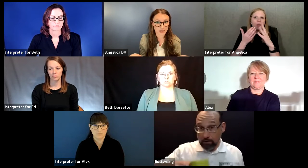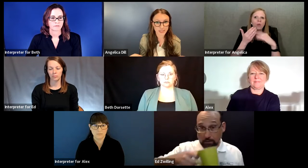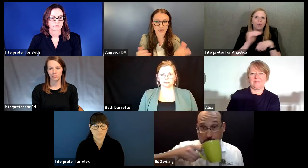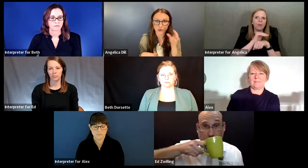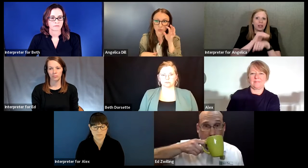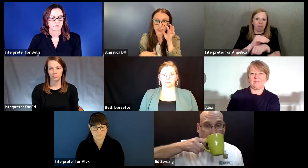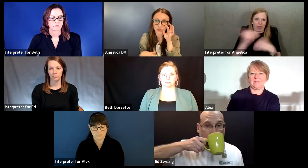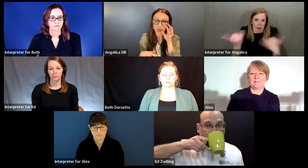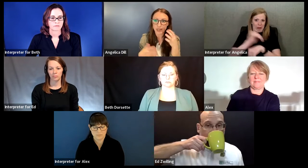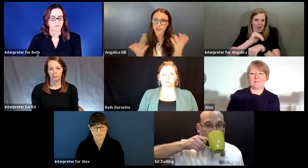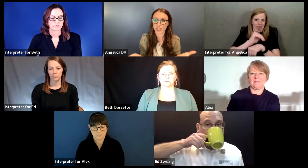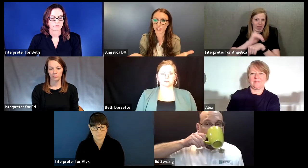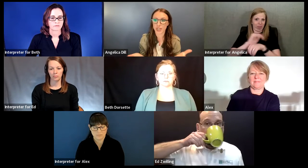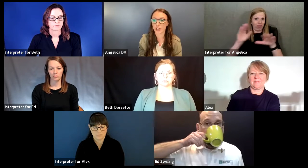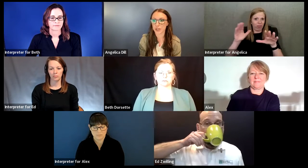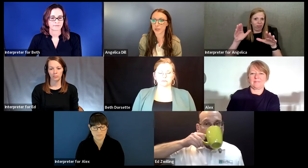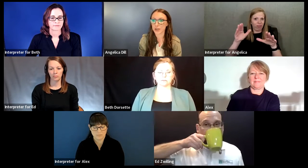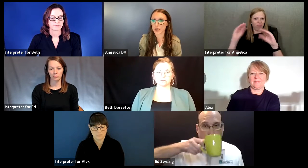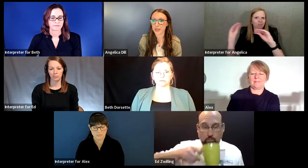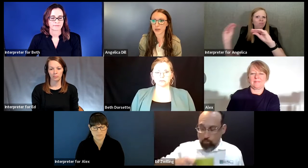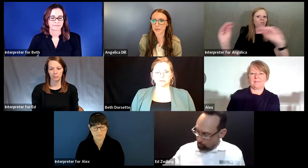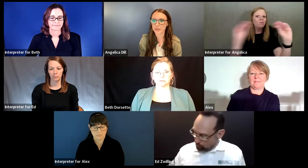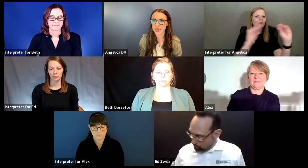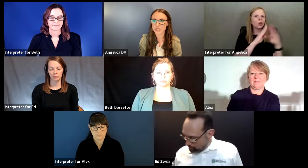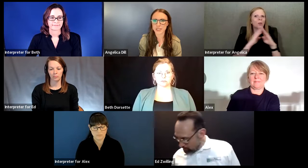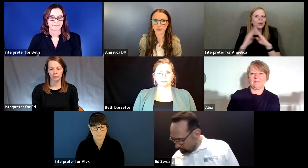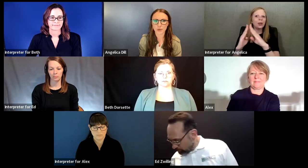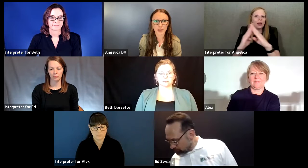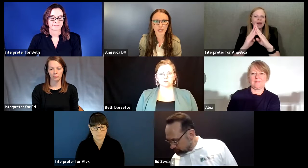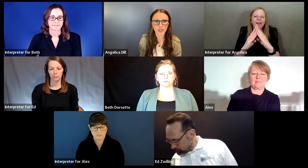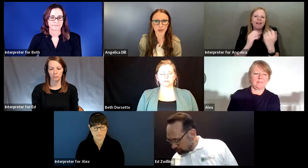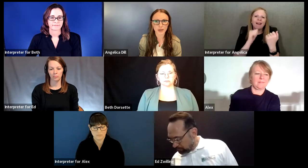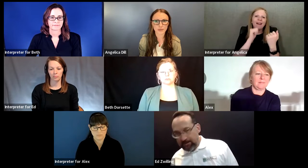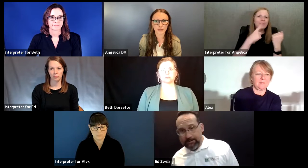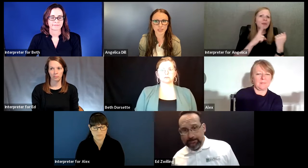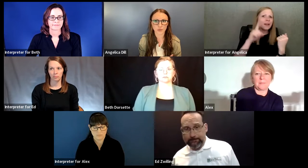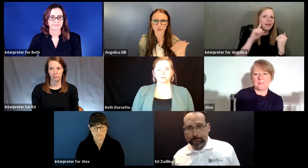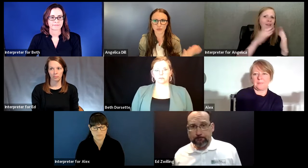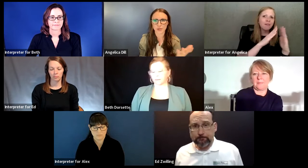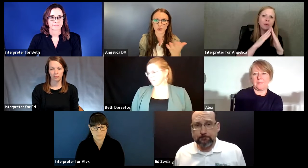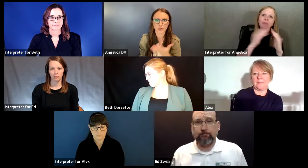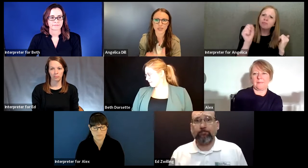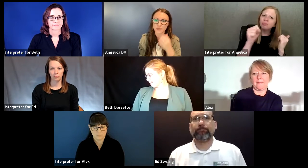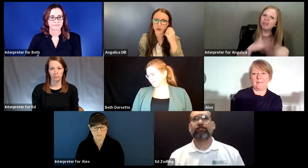Where we do try to educate our community not just the Deaf Community. It's important for them to know their rights.